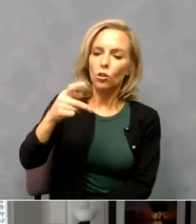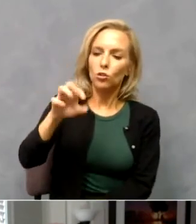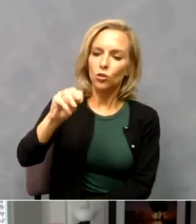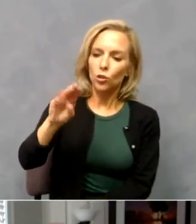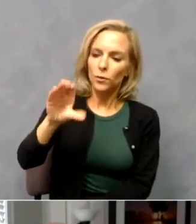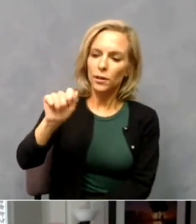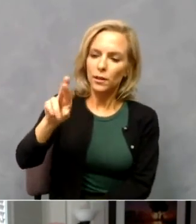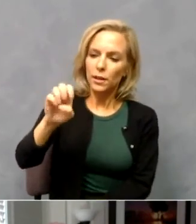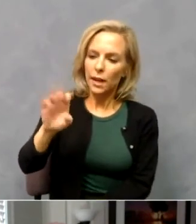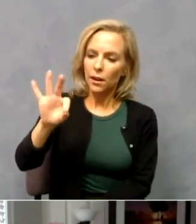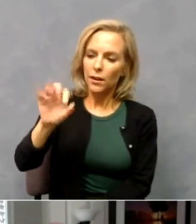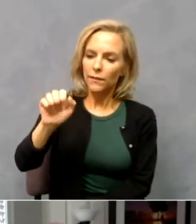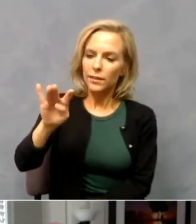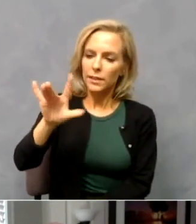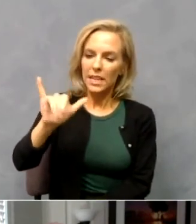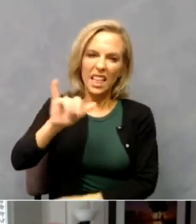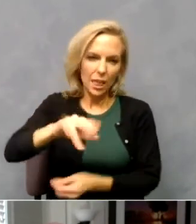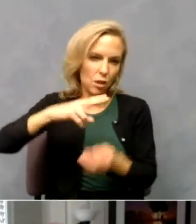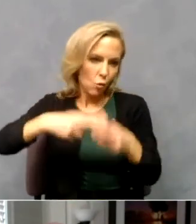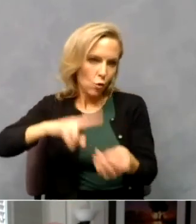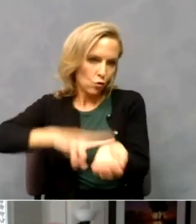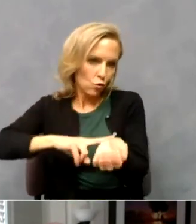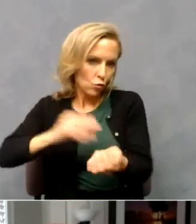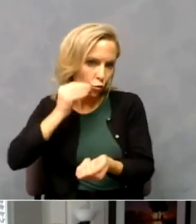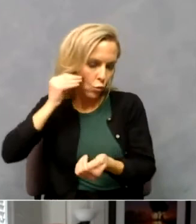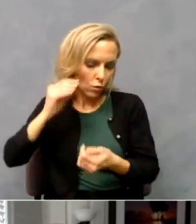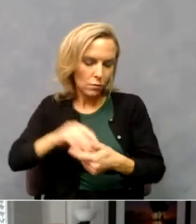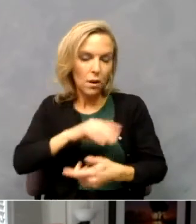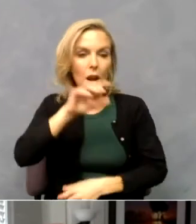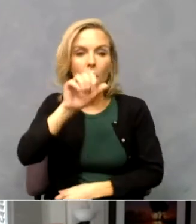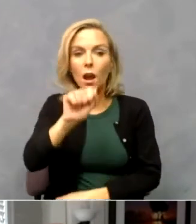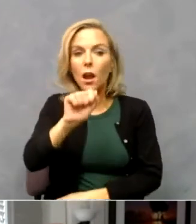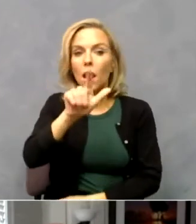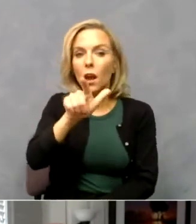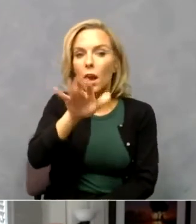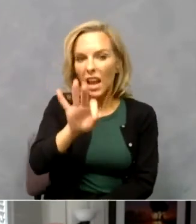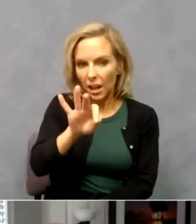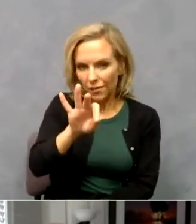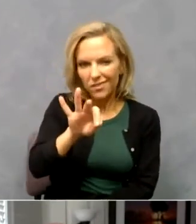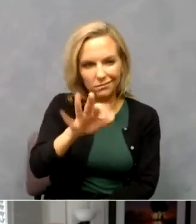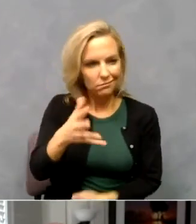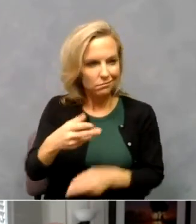assisted living facility. That would be about the self explanatory. And both of